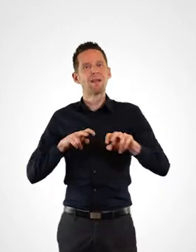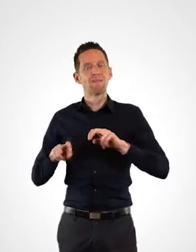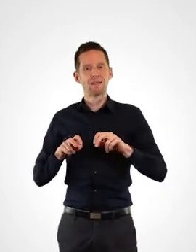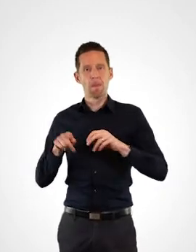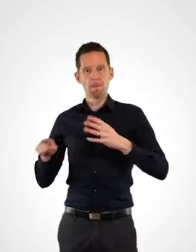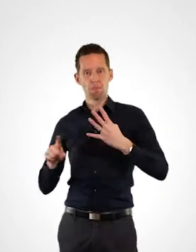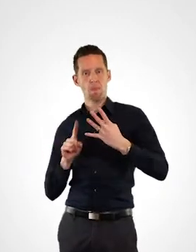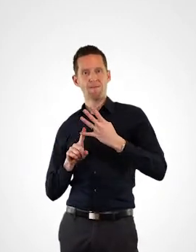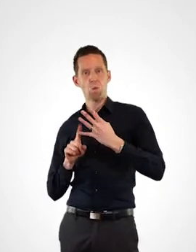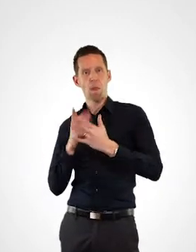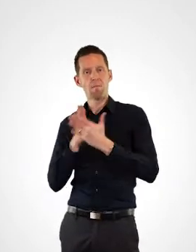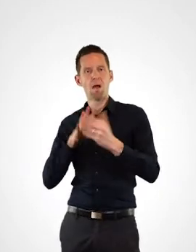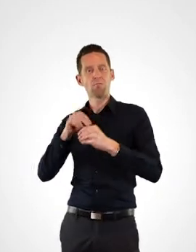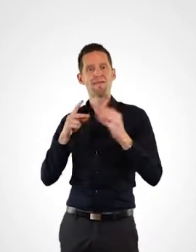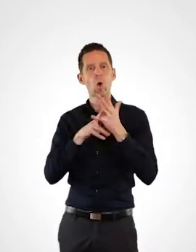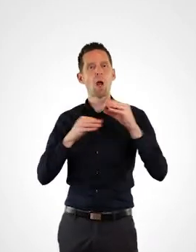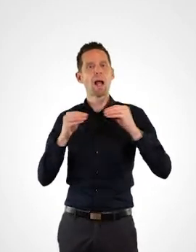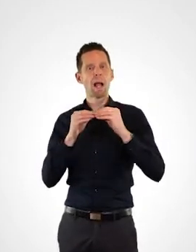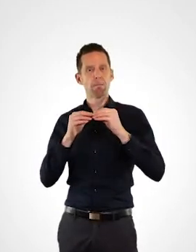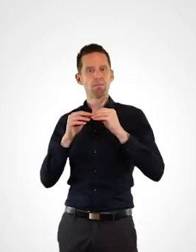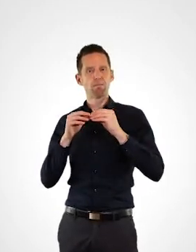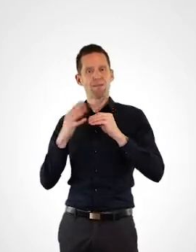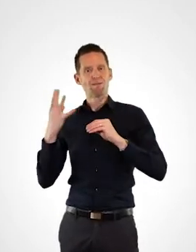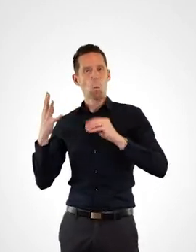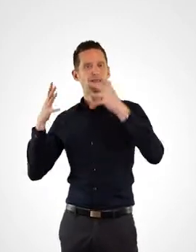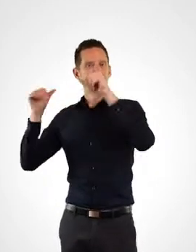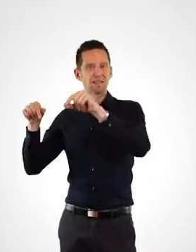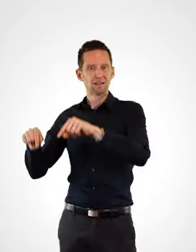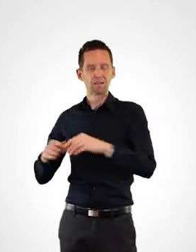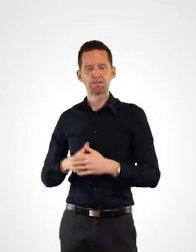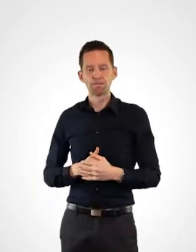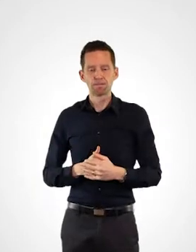This is the fourth portion of our Vocabulary for Success.